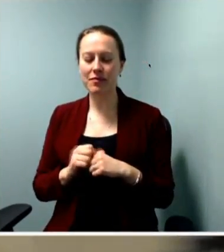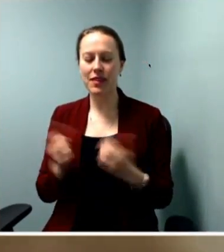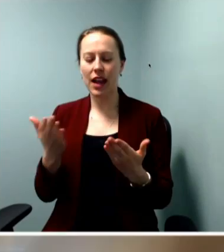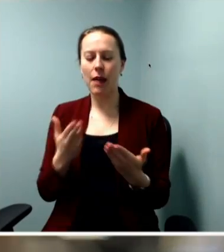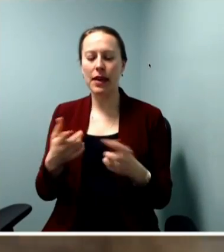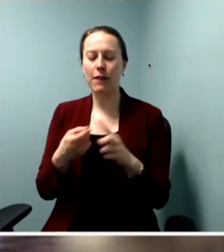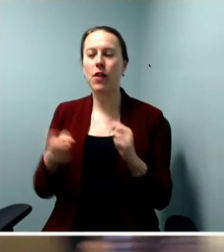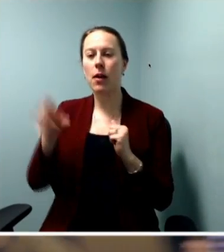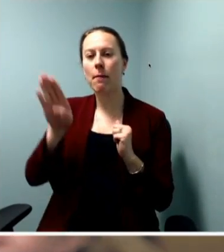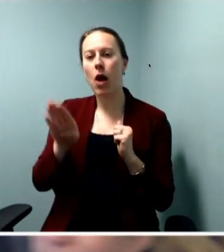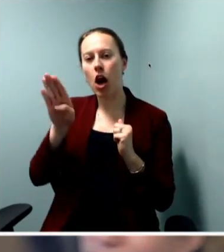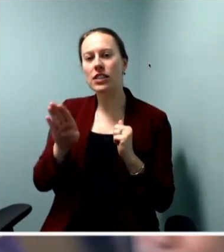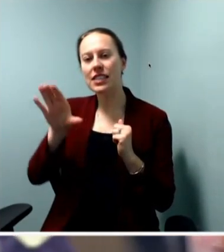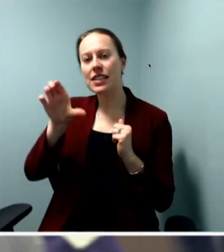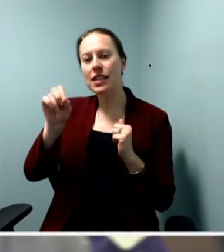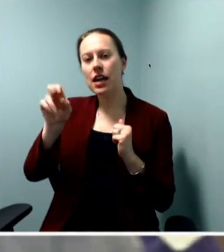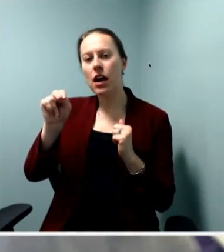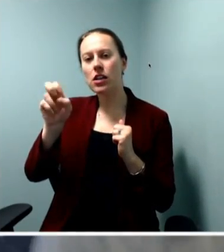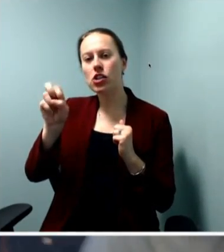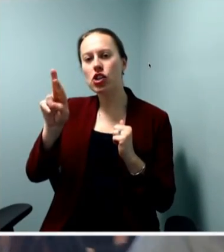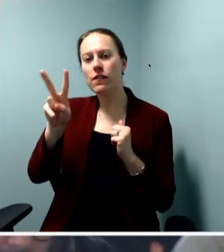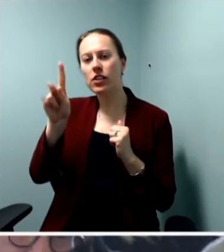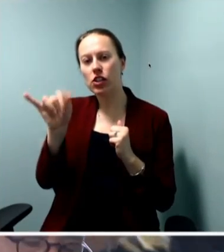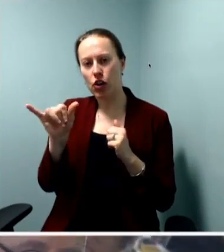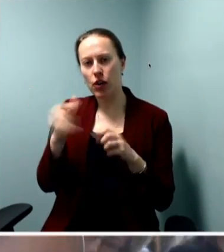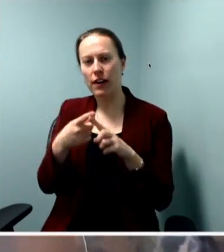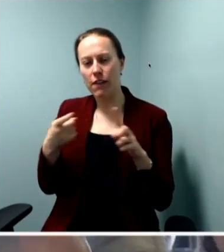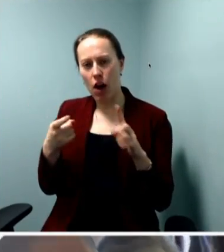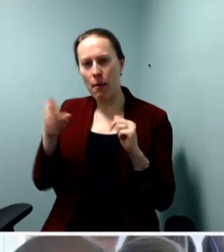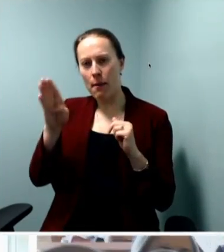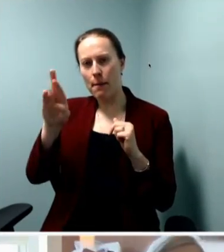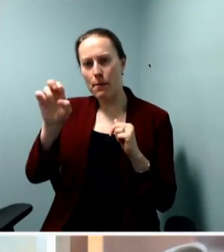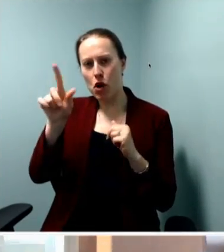at Berklee where I run a bunch of programs for people with autism and starting this fall